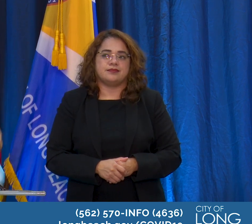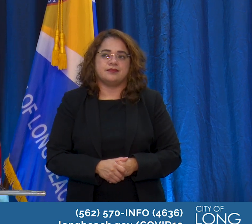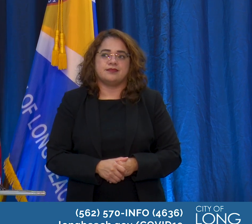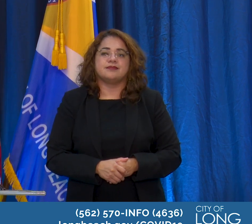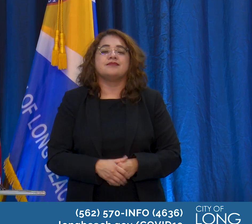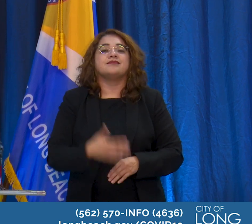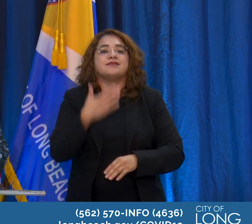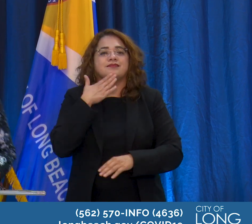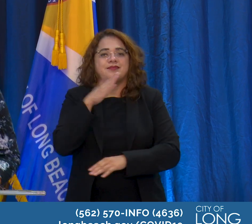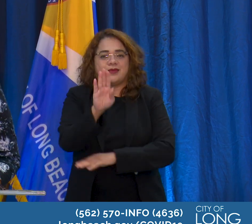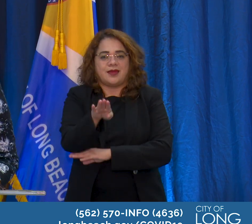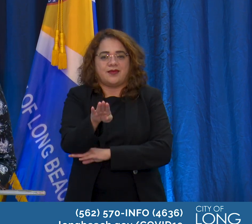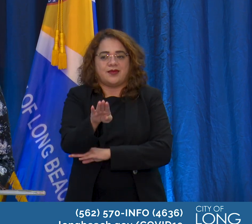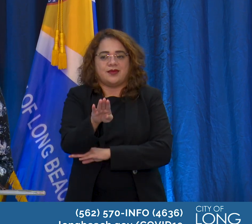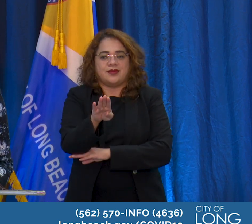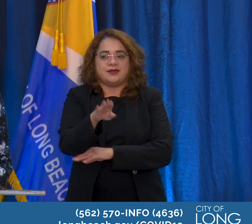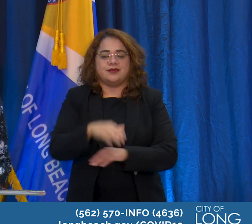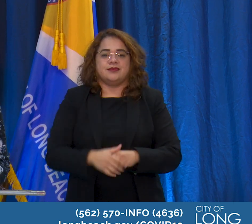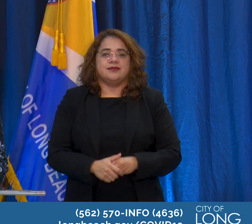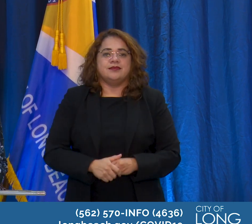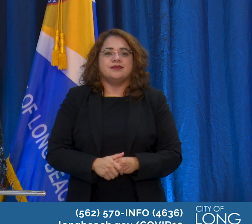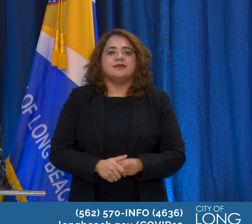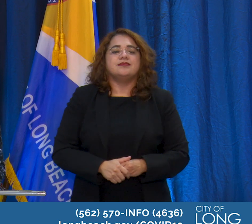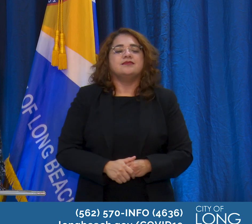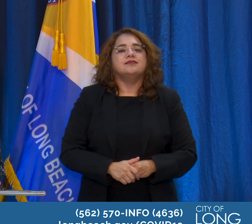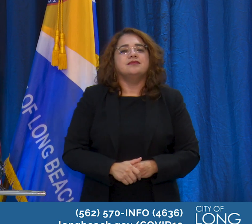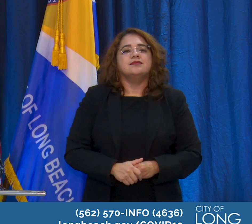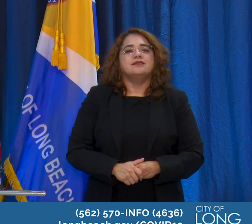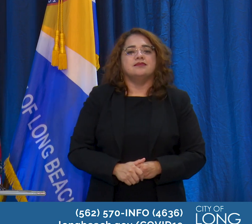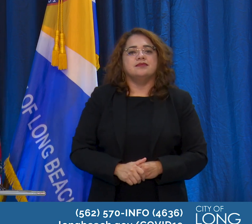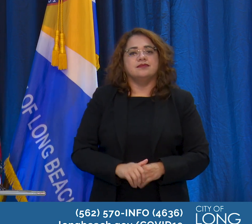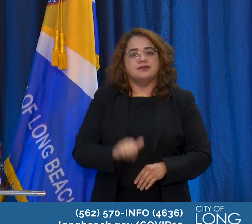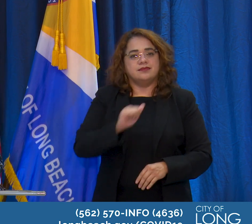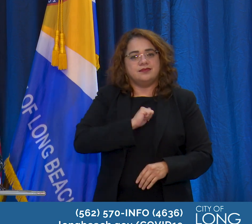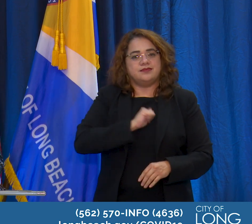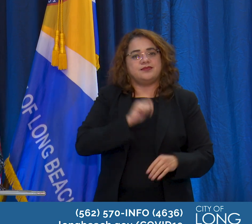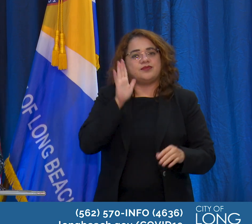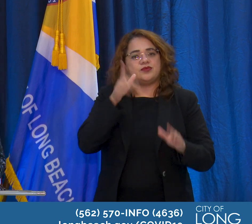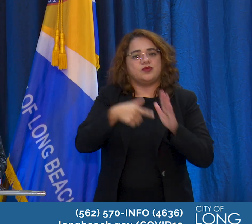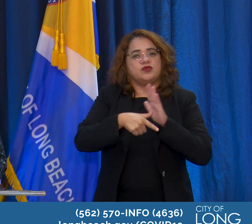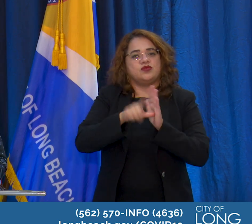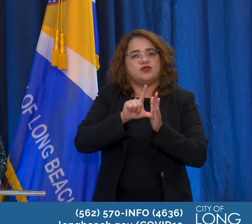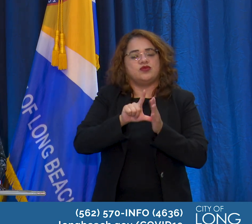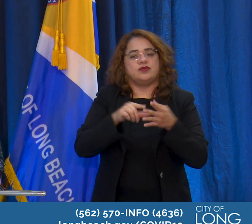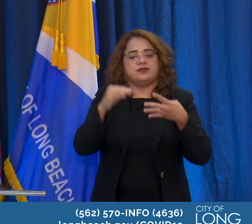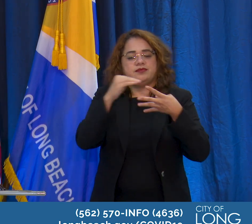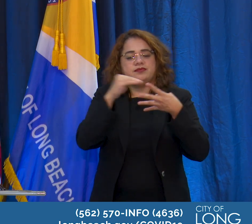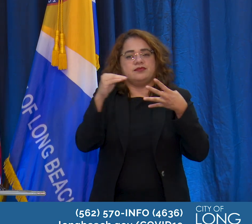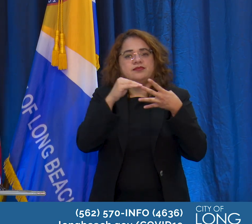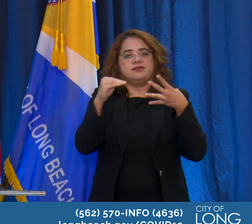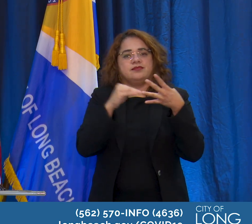Good afternoon. I'm going to review some of the tier system information again.